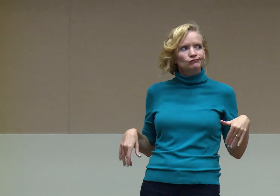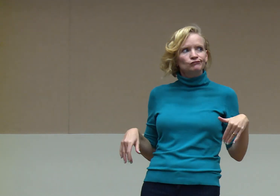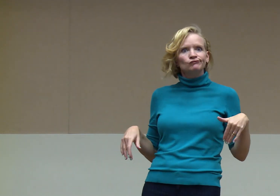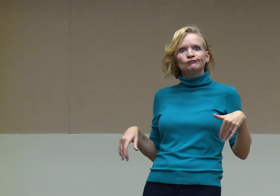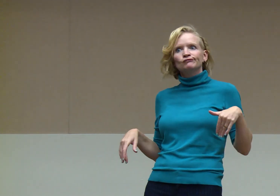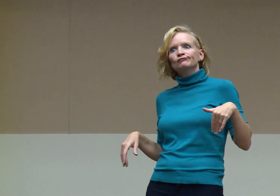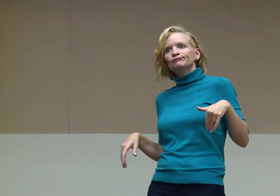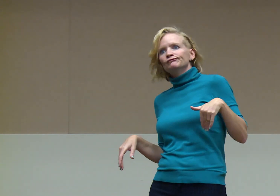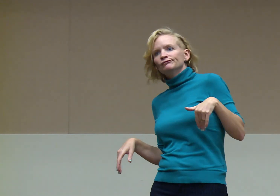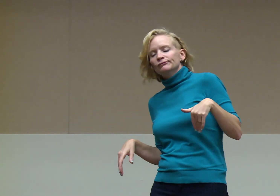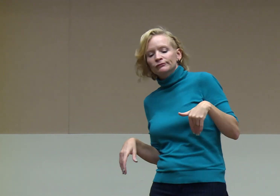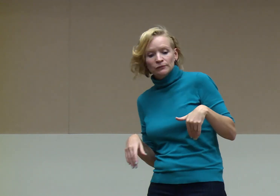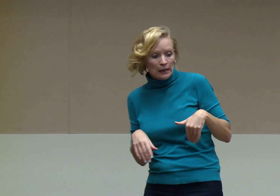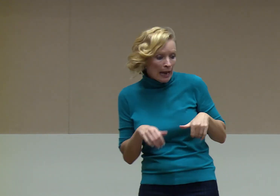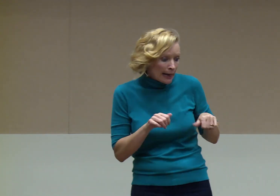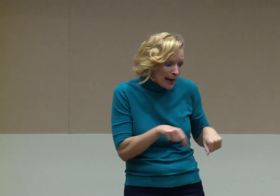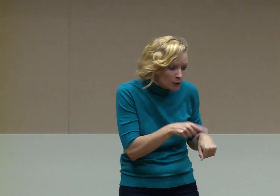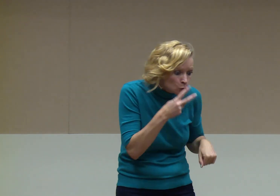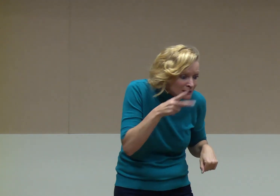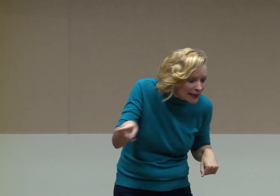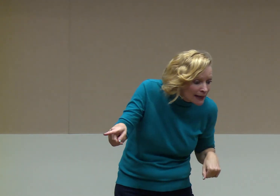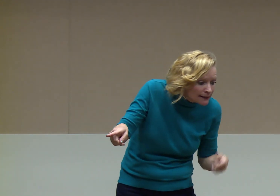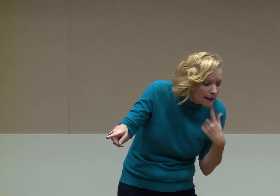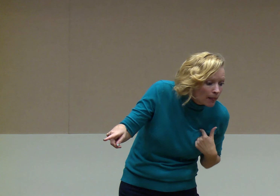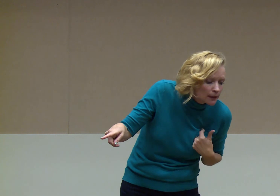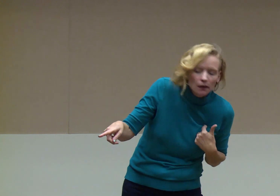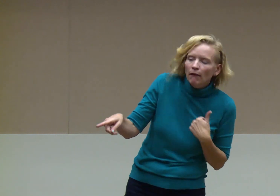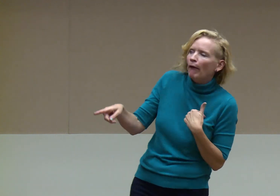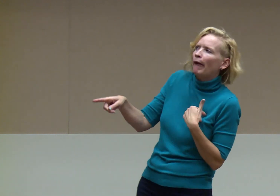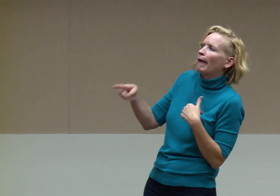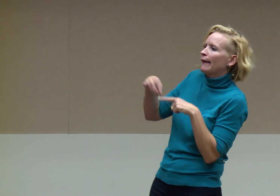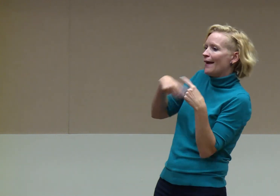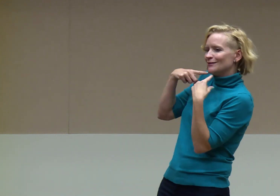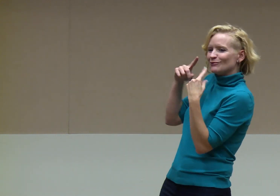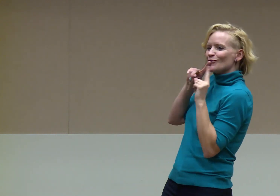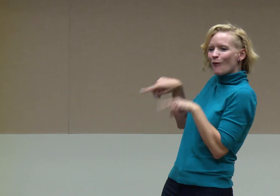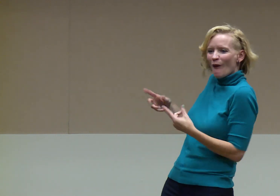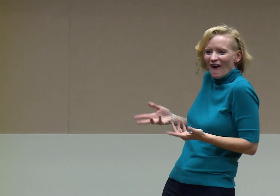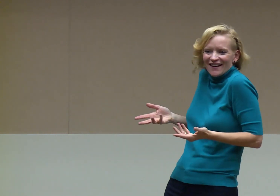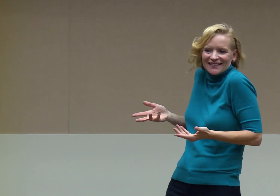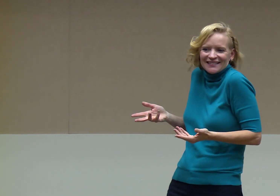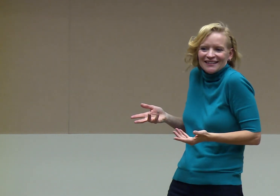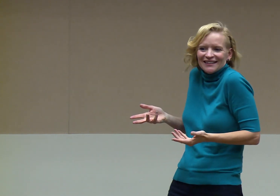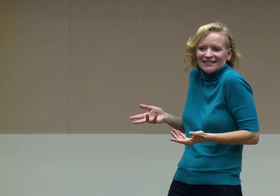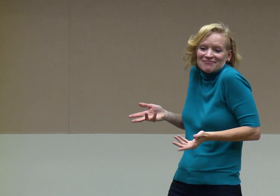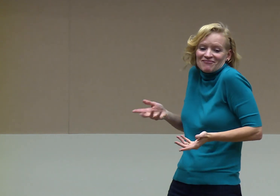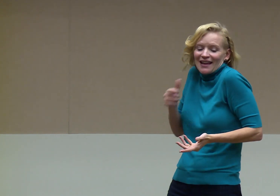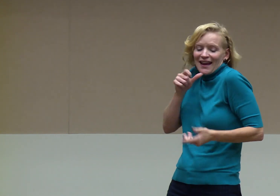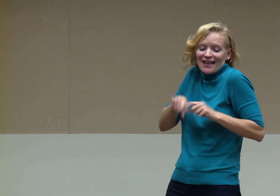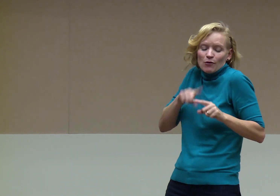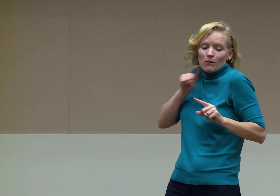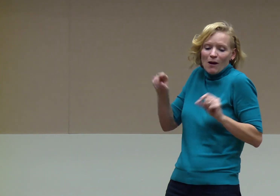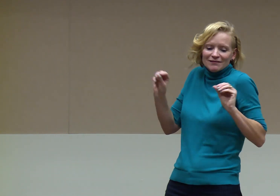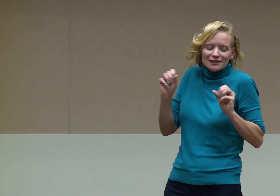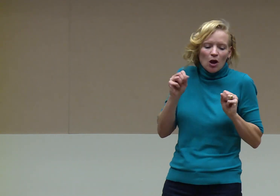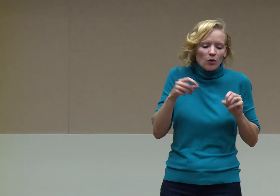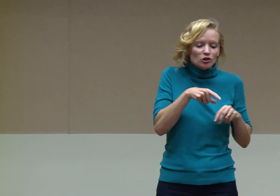and measure from the back, 'cause you might ask a baby, "Can you see this?" and "Tell me what you can see," and they can't report anything.